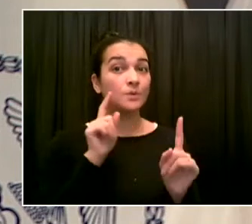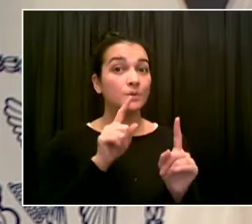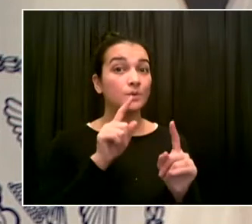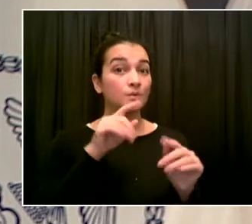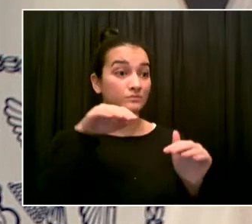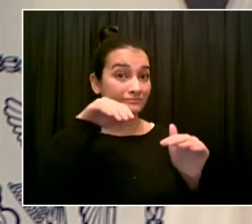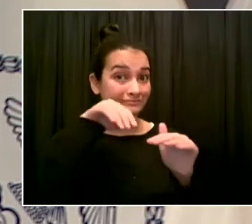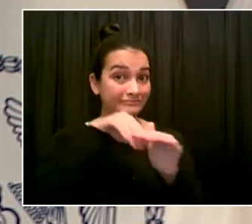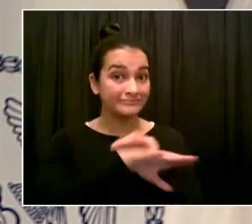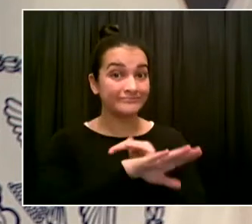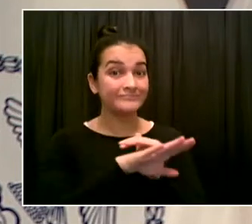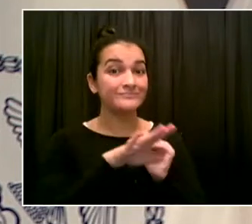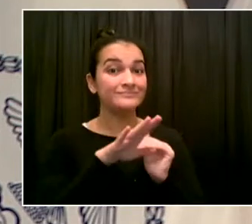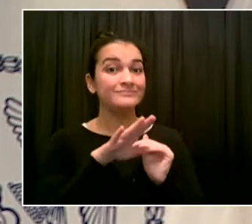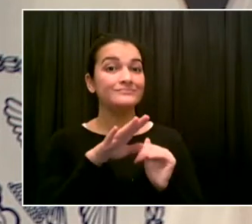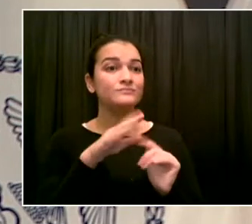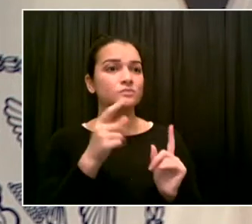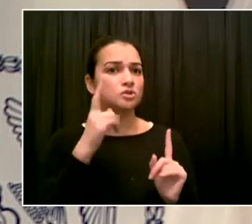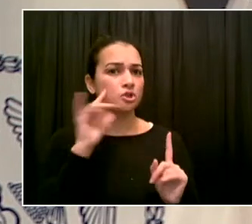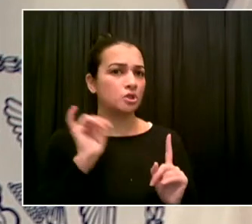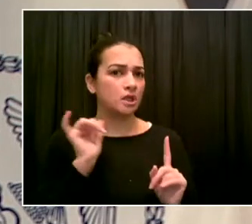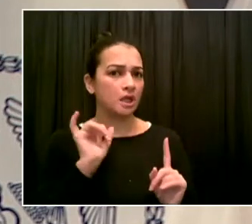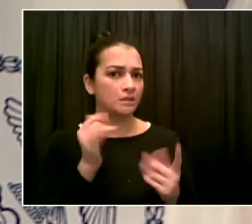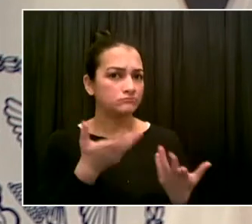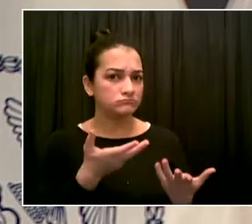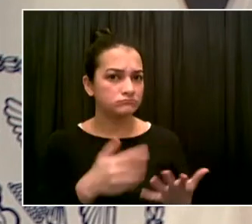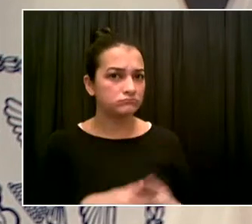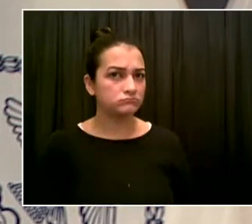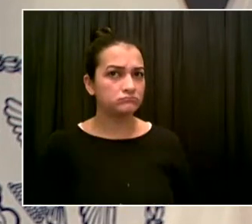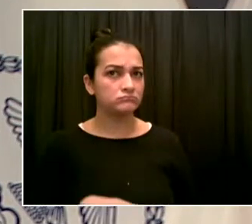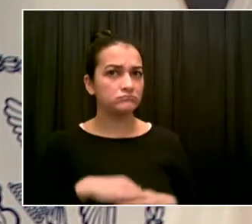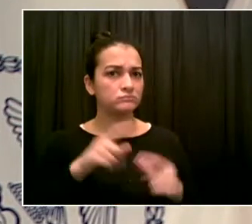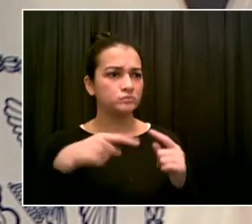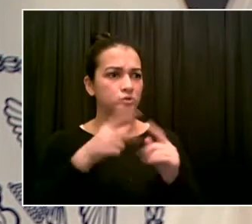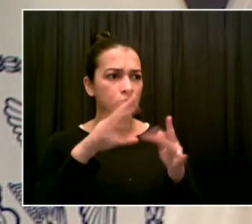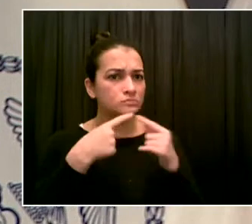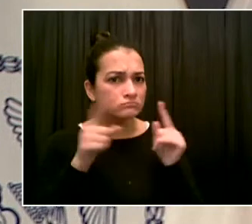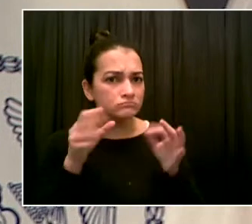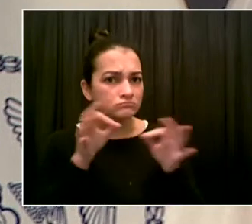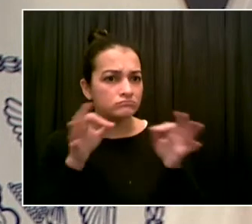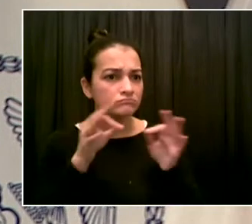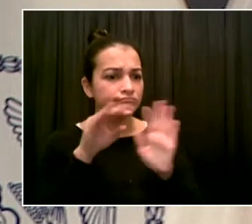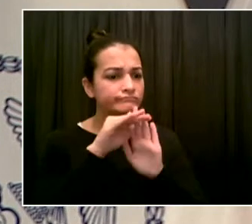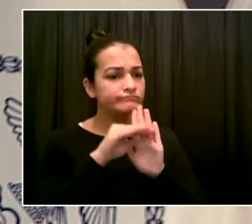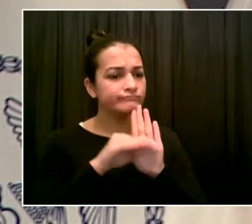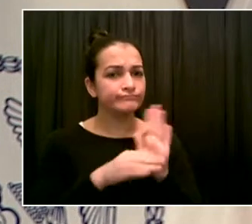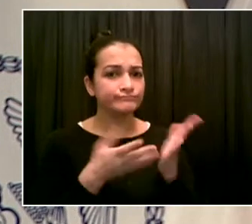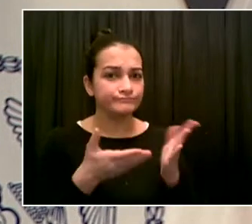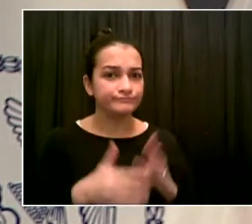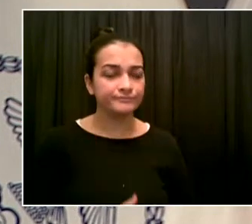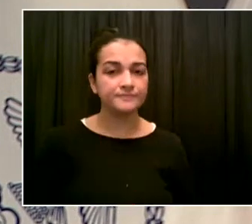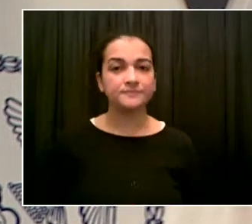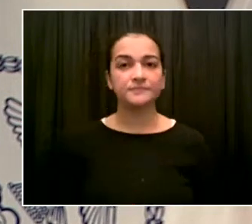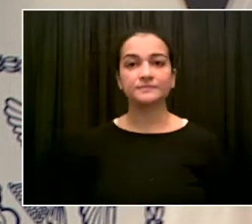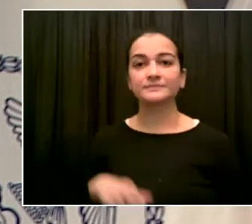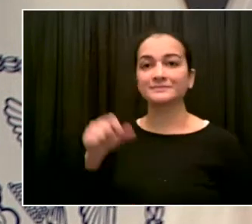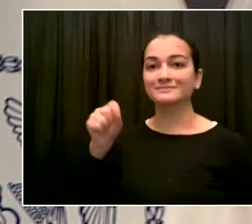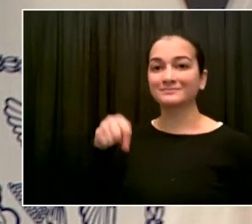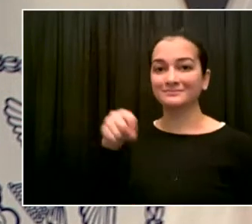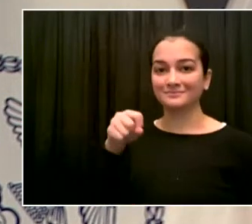SCHOOL AND HIGH SCHOOL AN ISSUE PROCESS. WE ARE